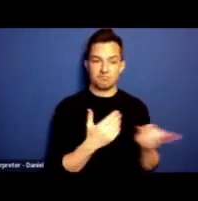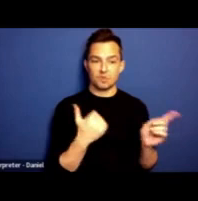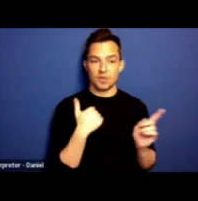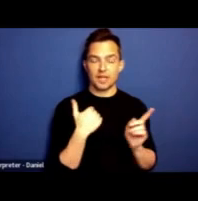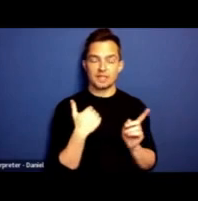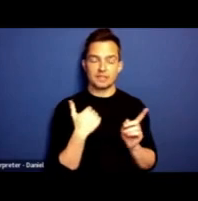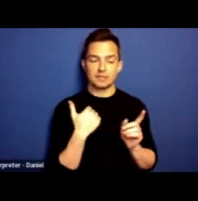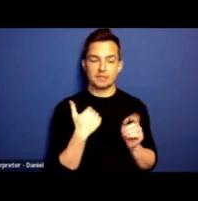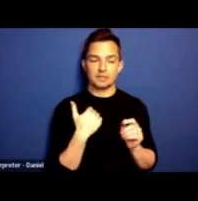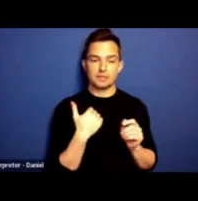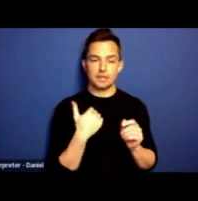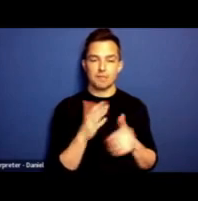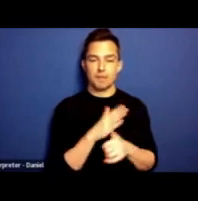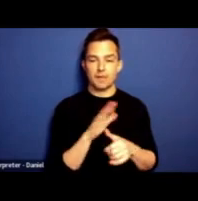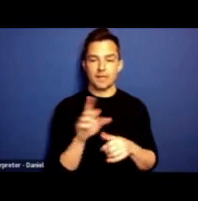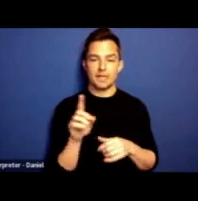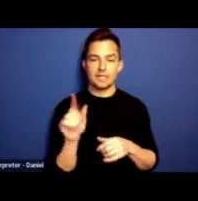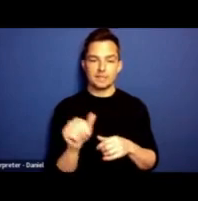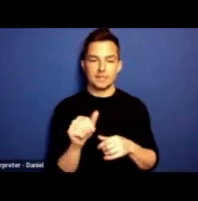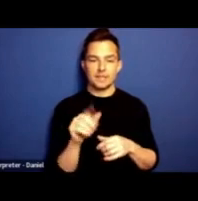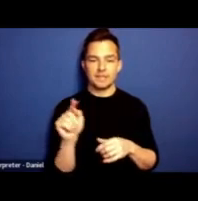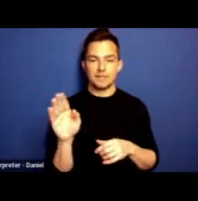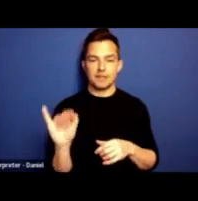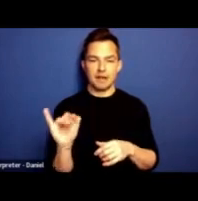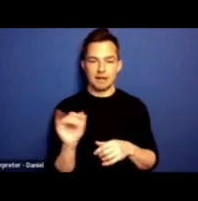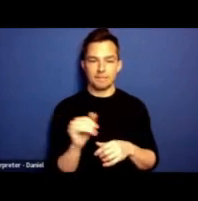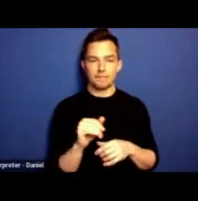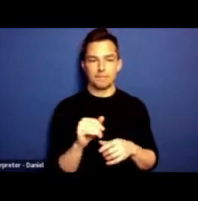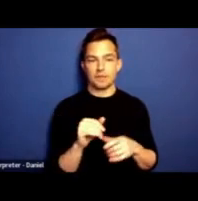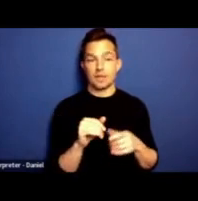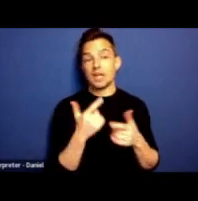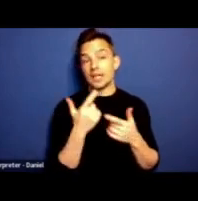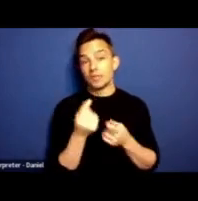a primary disability of TBI. And then interesting and finally,